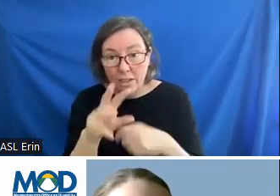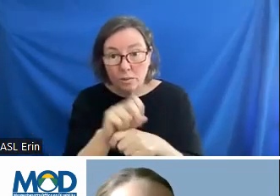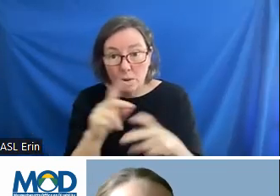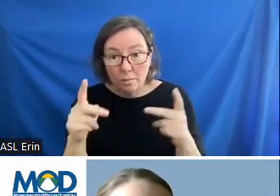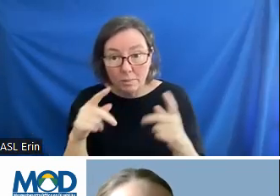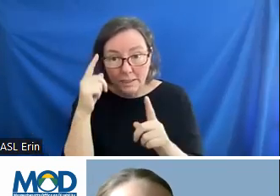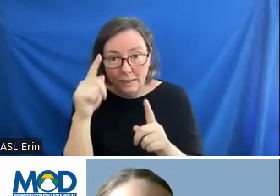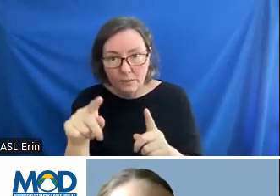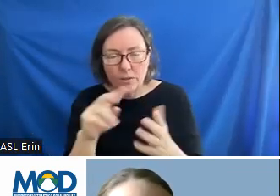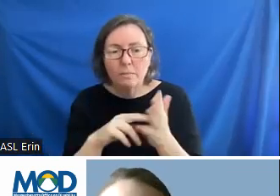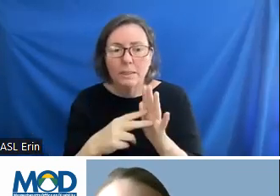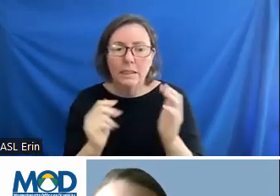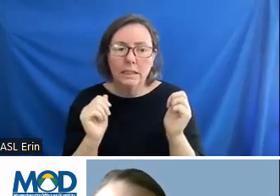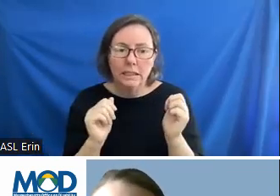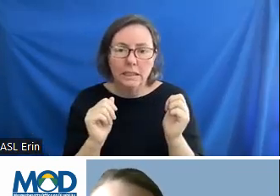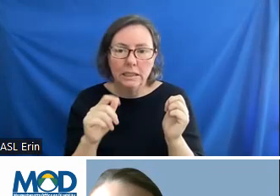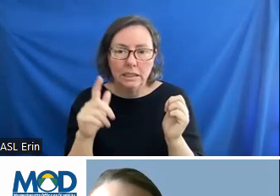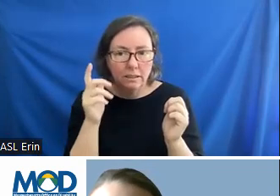that's when you might start having questions